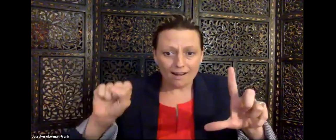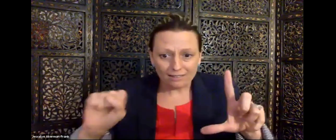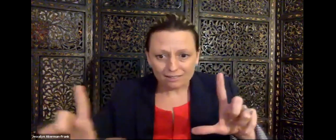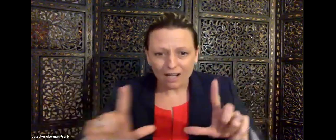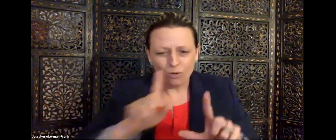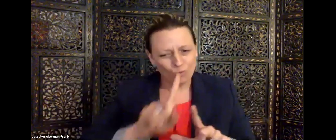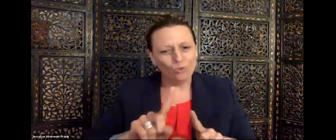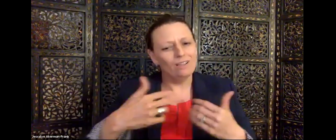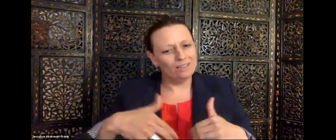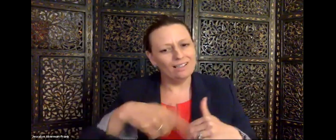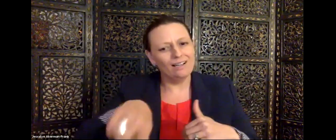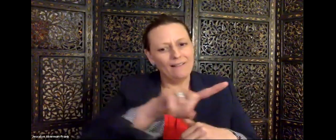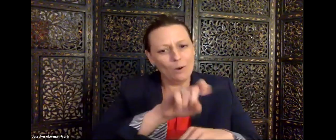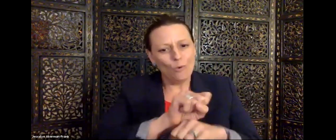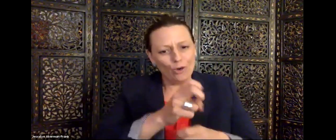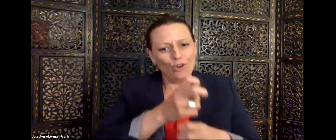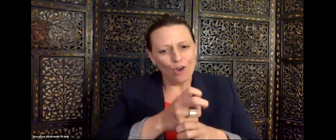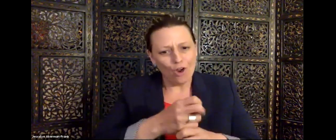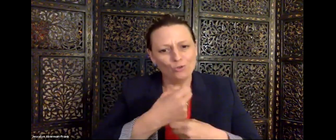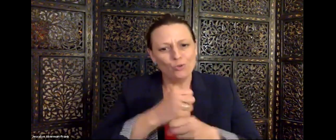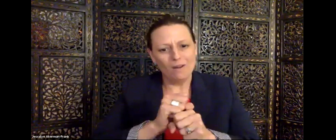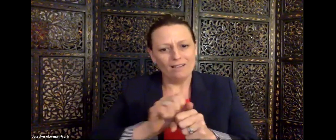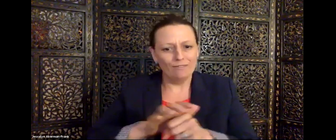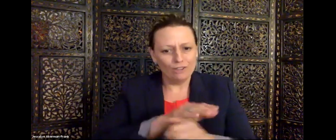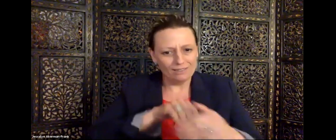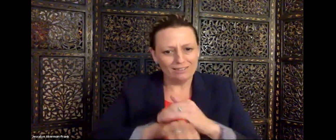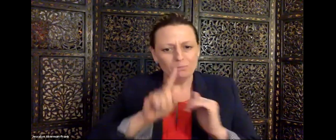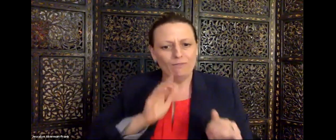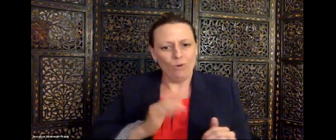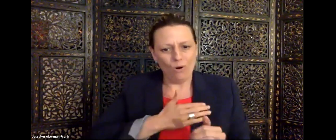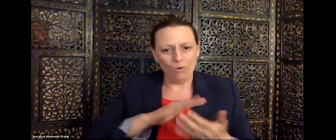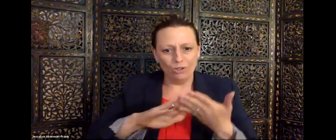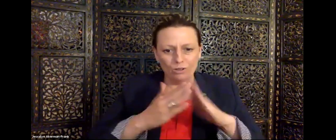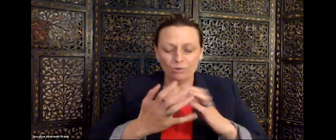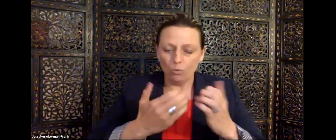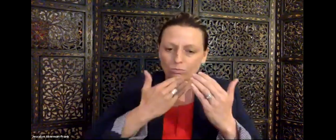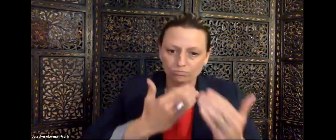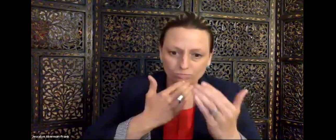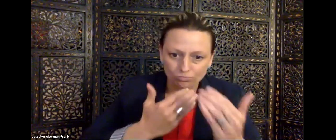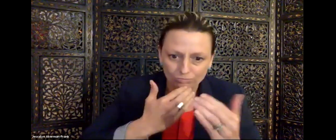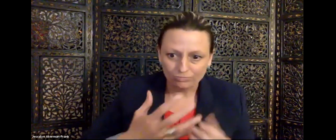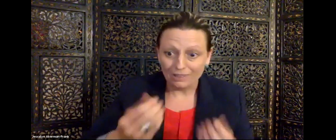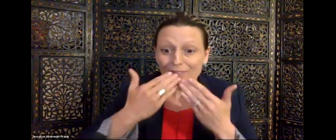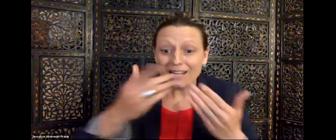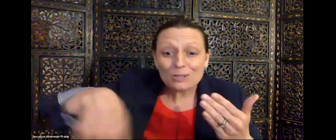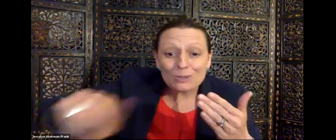sheet to present in ASL. I mean, that's a lot of hard work to make it fully accessible for our community.